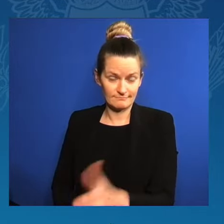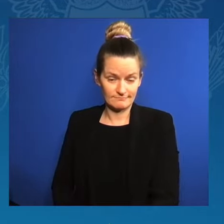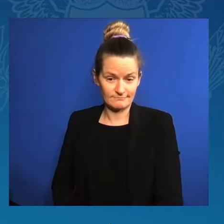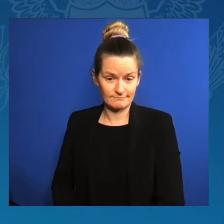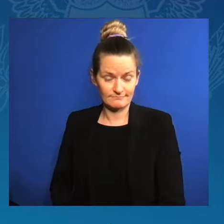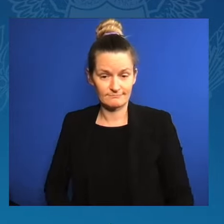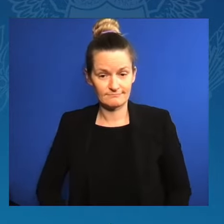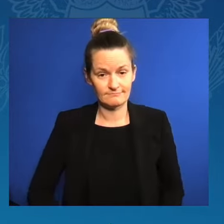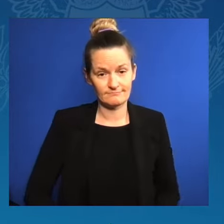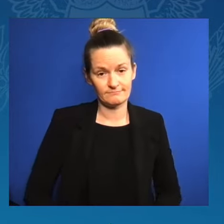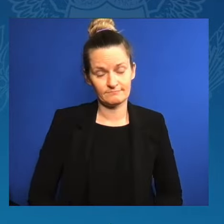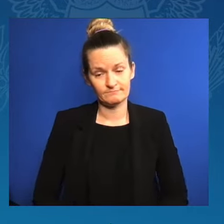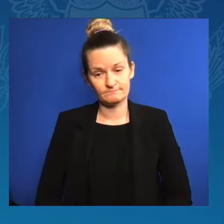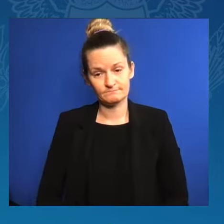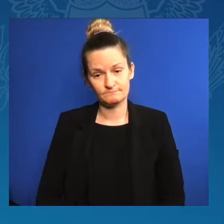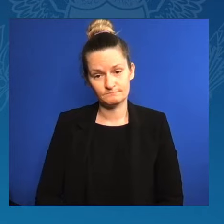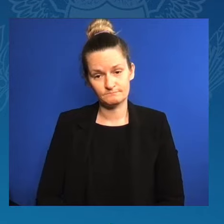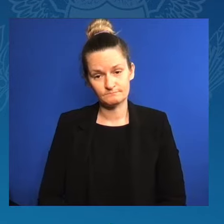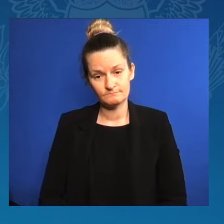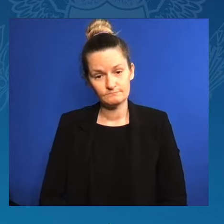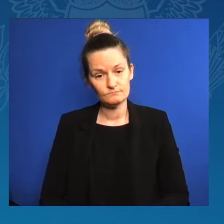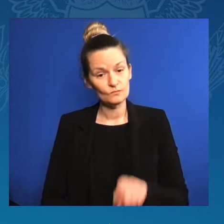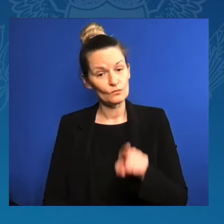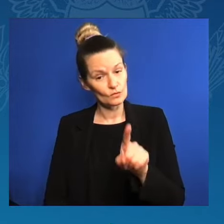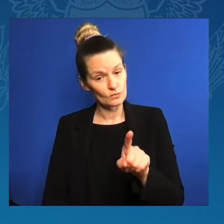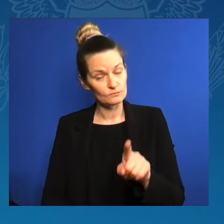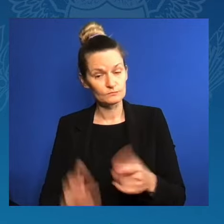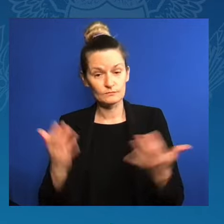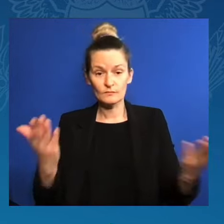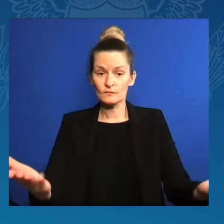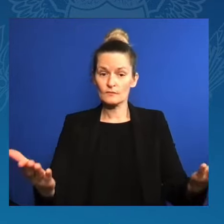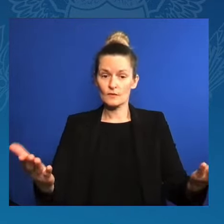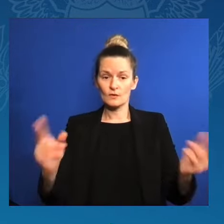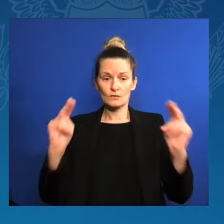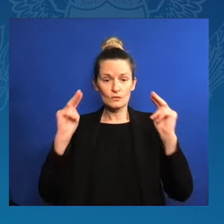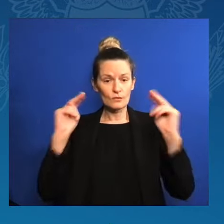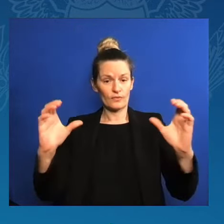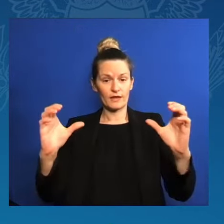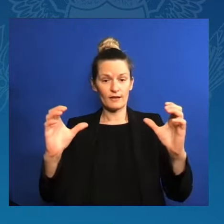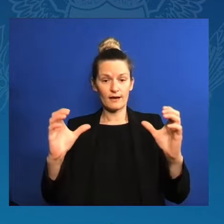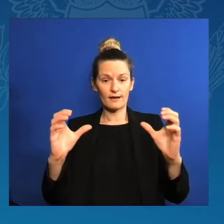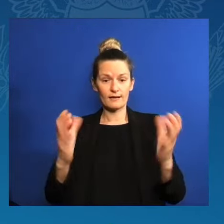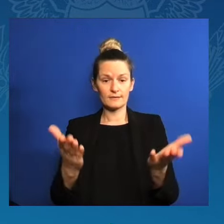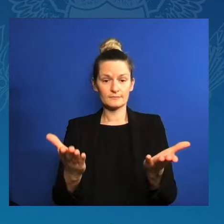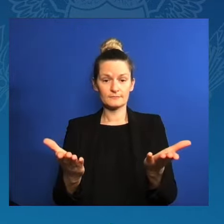So, North Carolina, all that to say also that elections matter